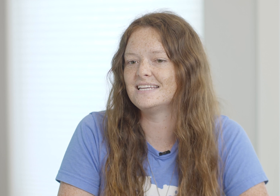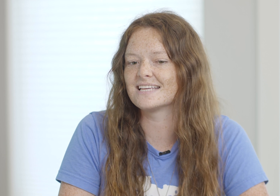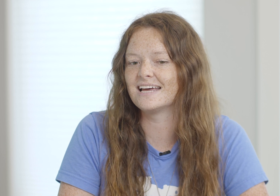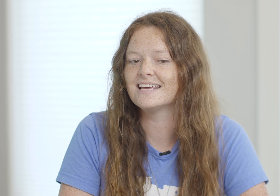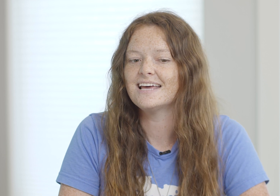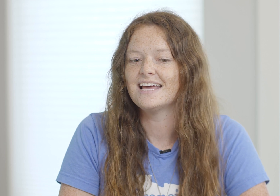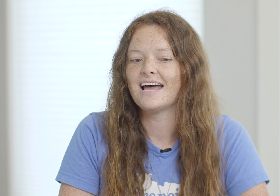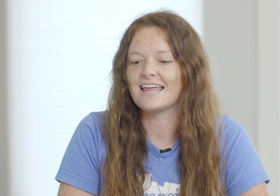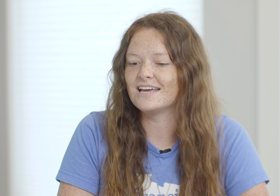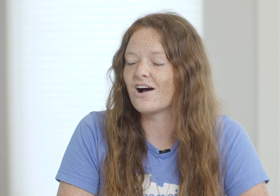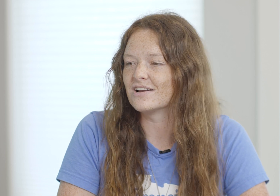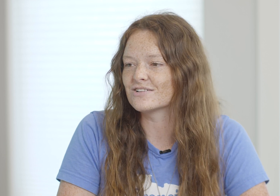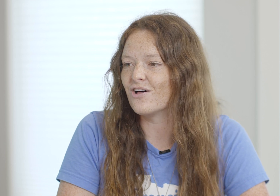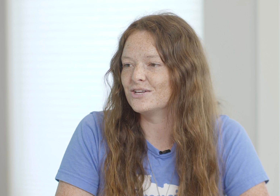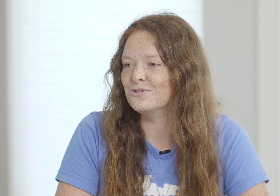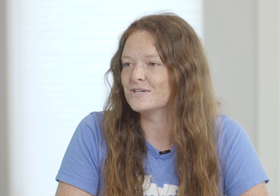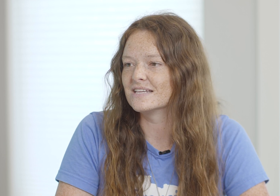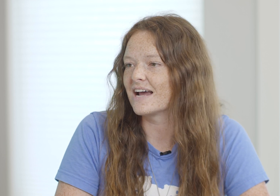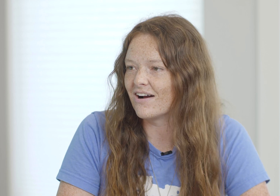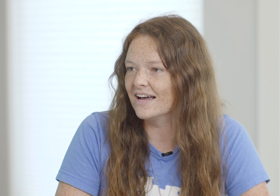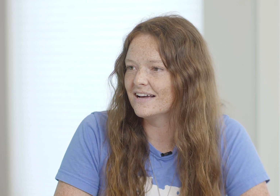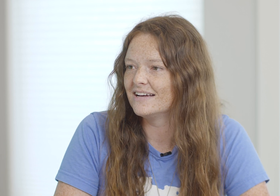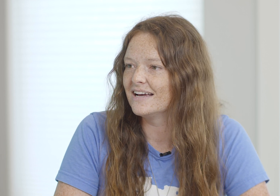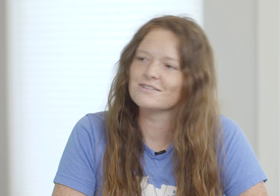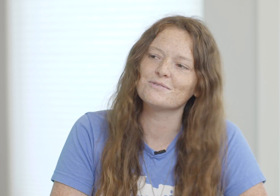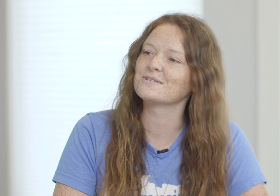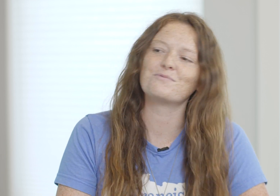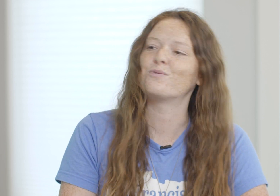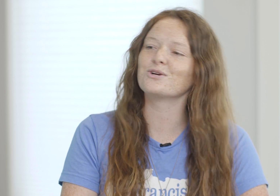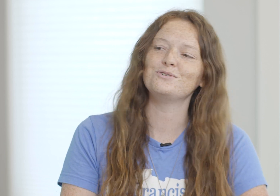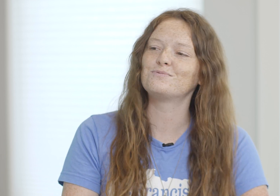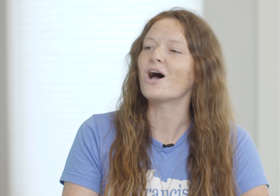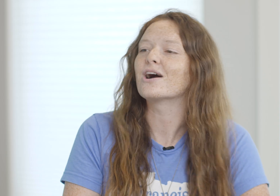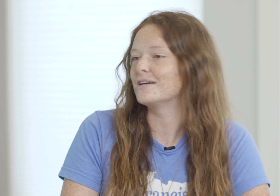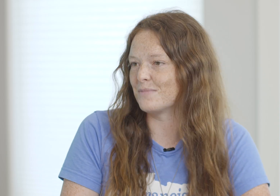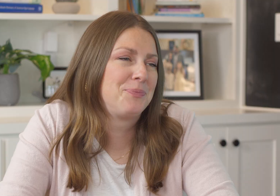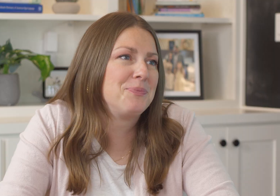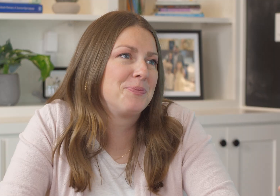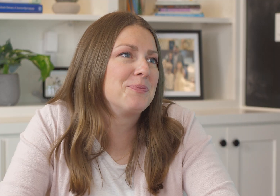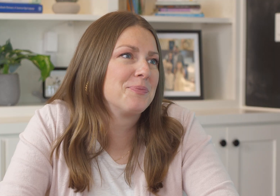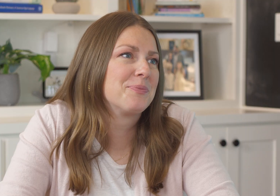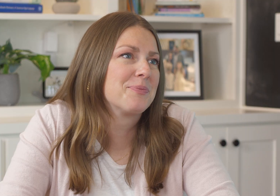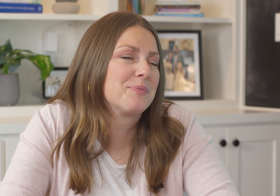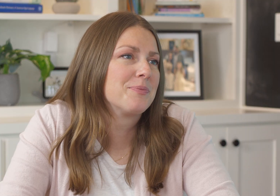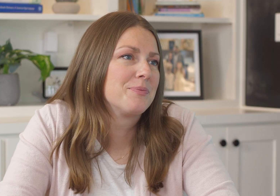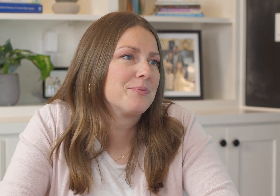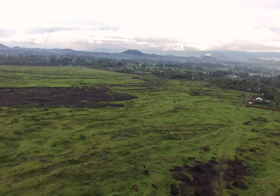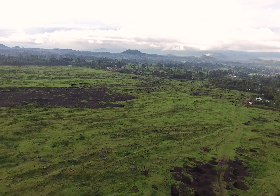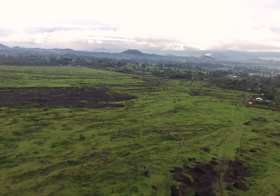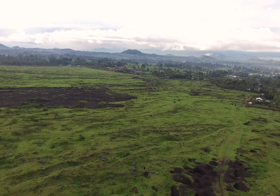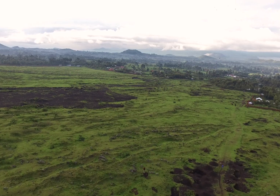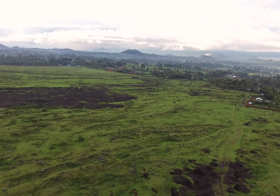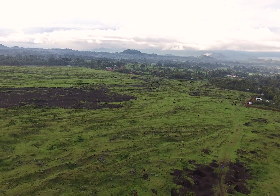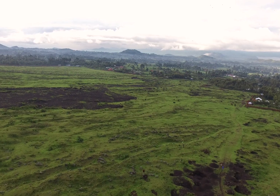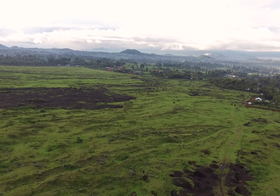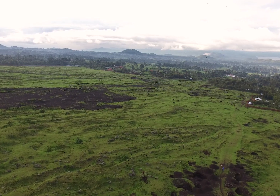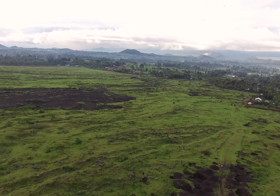he said, I think God is calling you to this area. I was like, What are you talking about? Mm hmm. So some of these students that were sponsored,